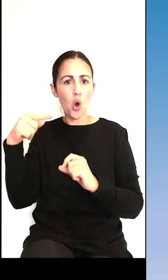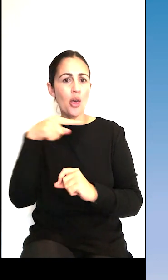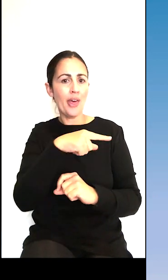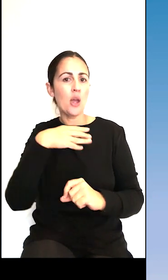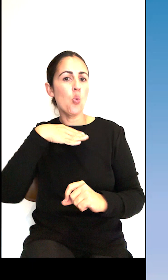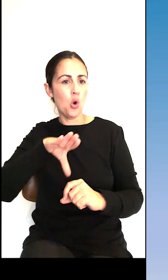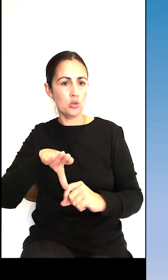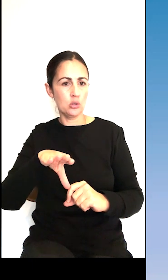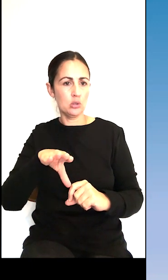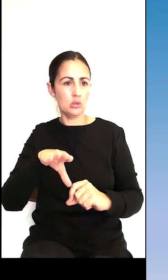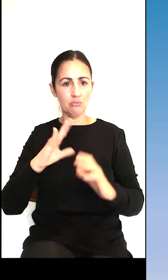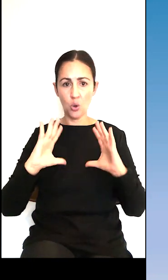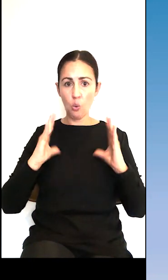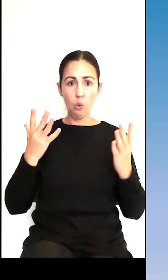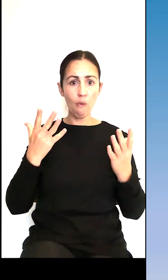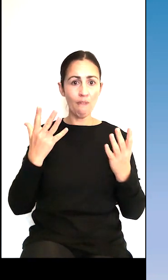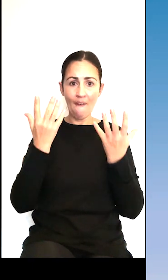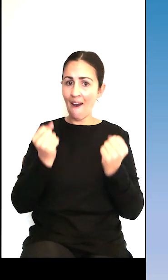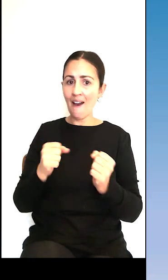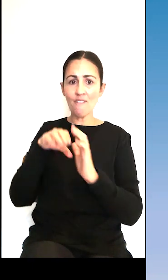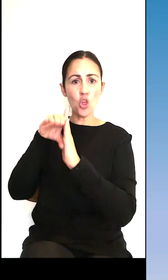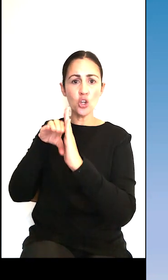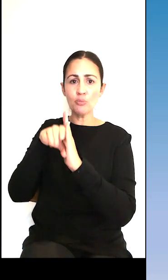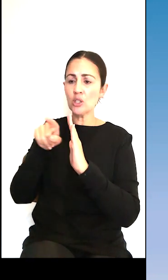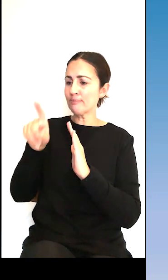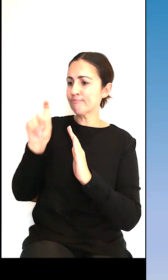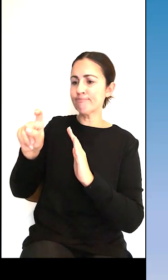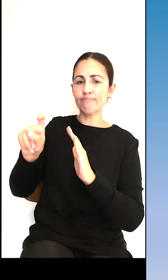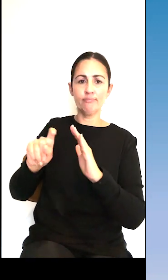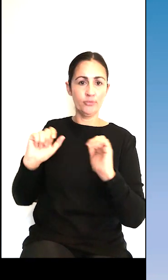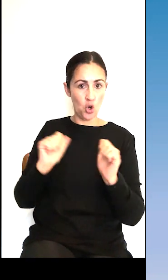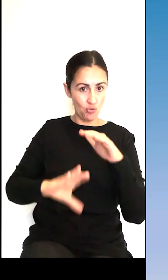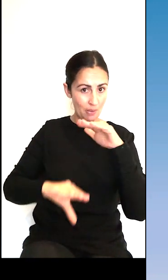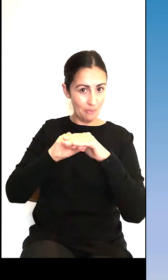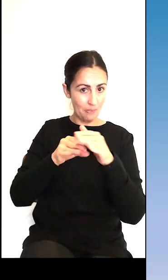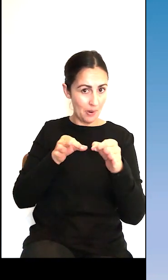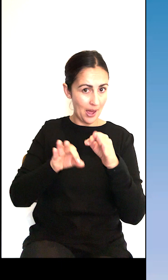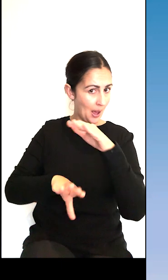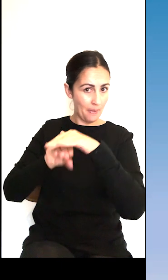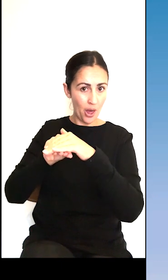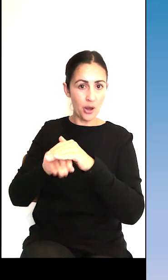Having those documents uploaded and available in My Health Record for the person you care for is essential.